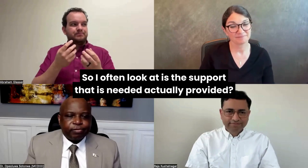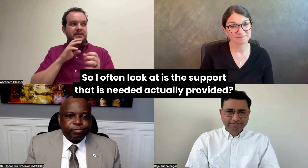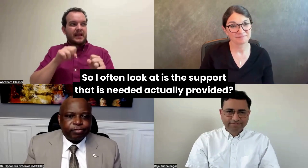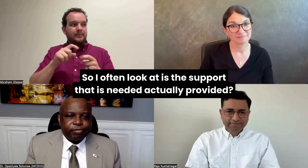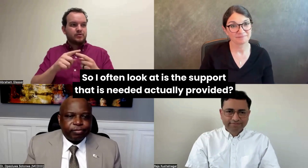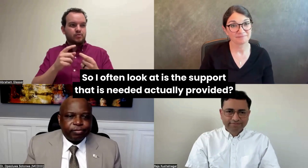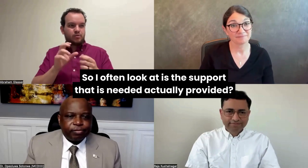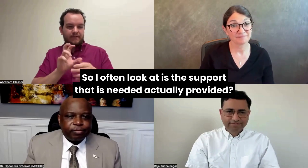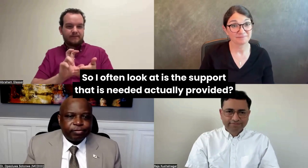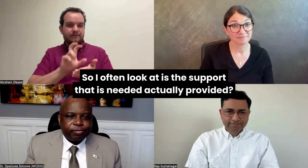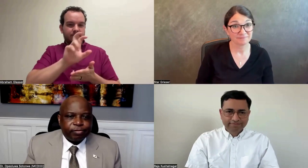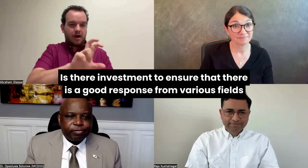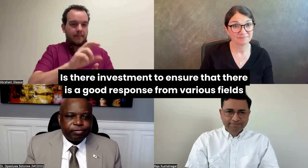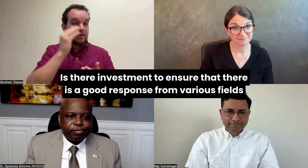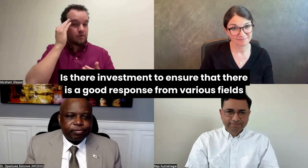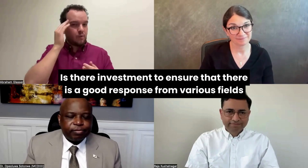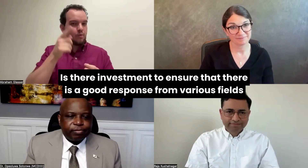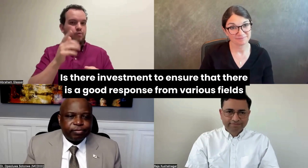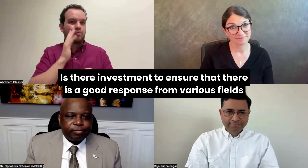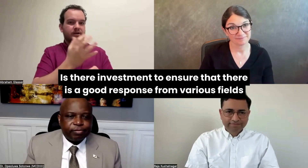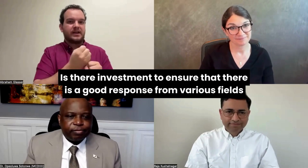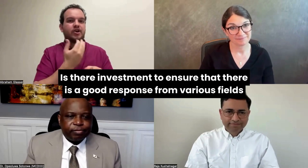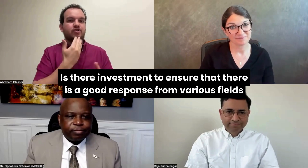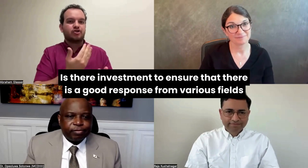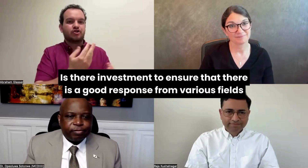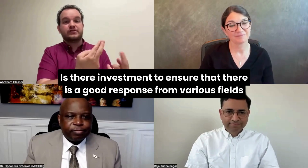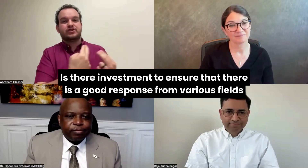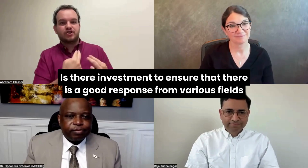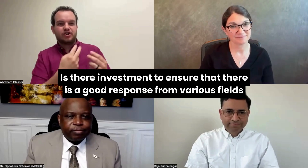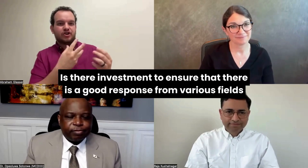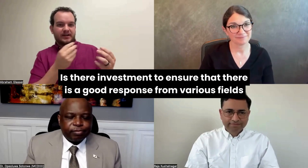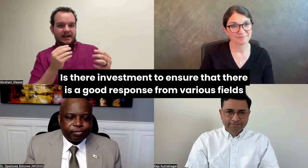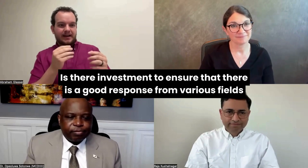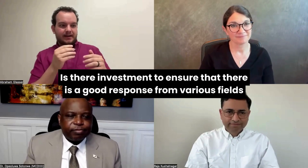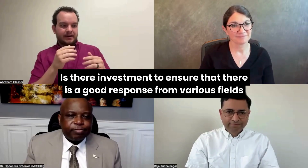Is there investment to ensure that there is a good response from various fields